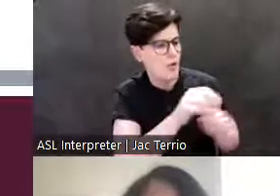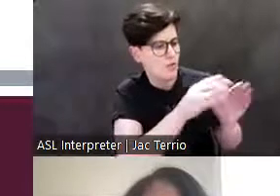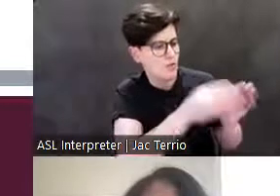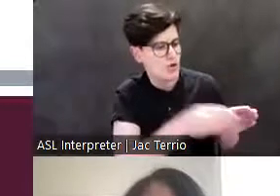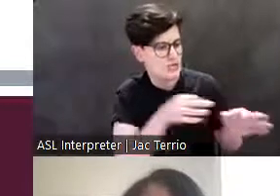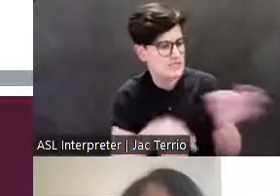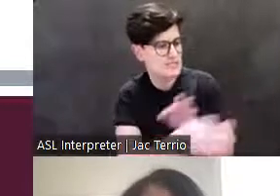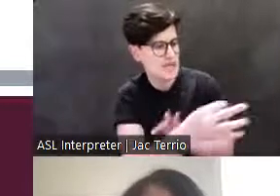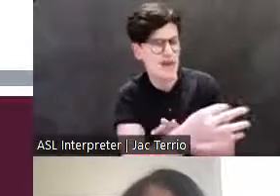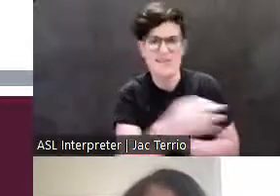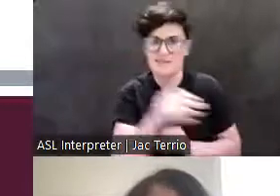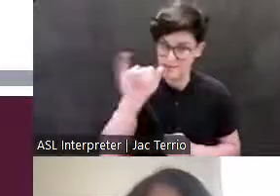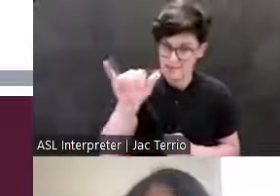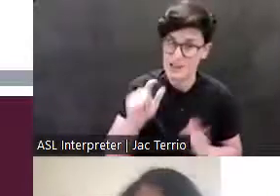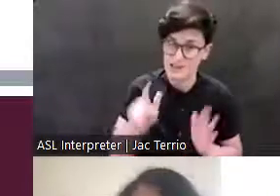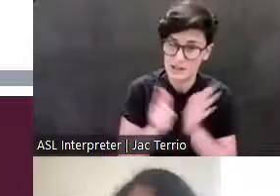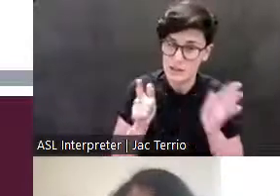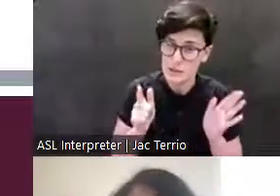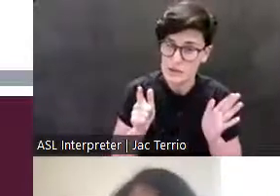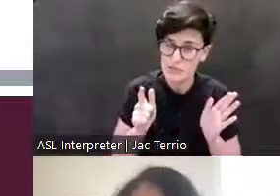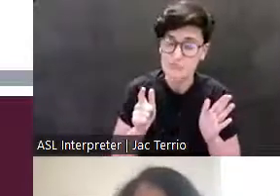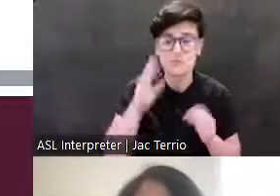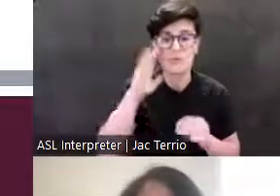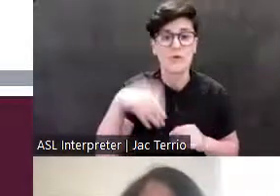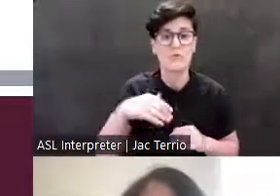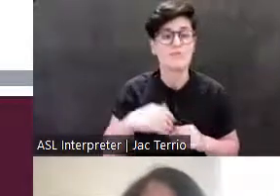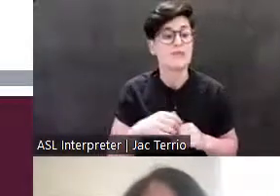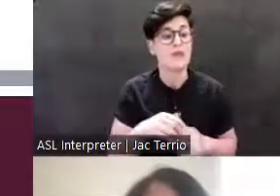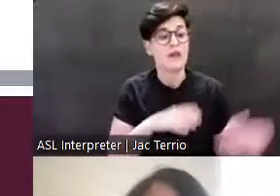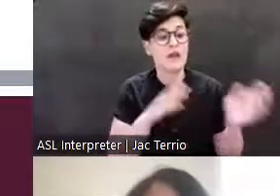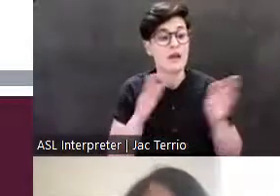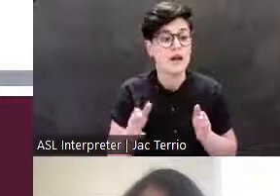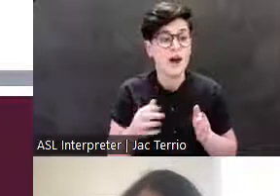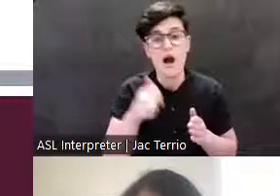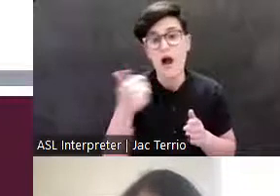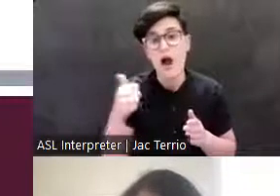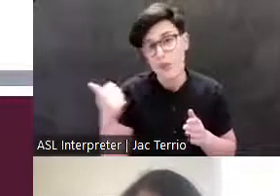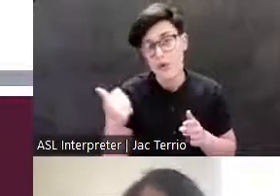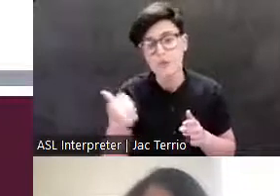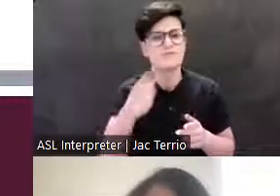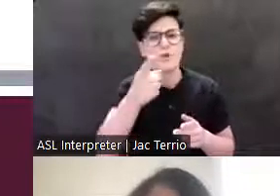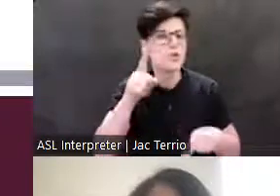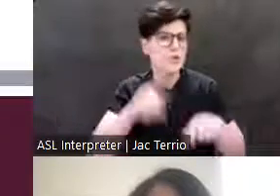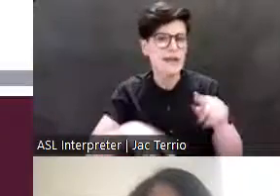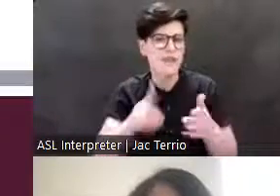There also cannot be, under the fair housing act, there can be discrimination in mortgage lending.